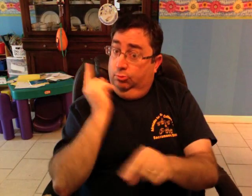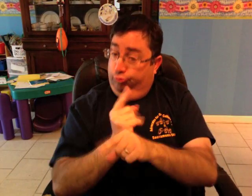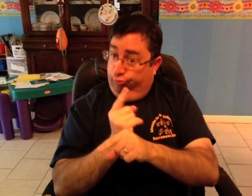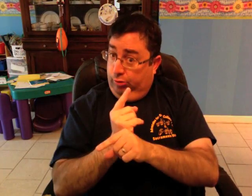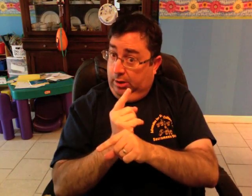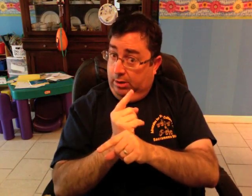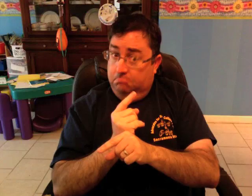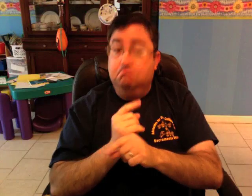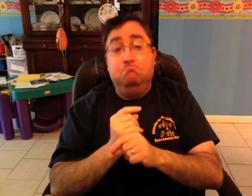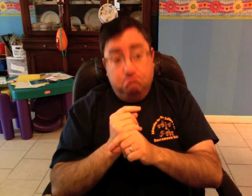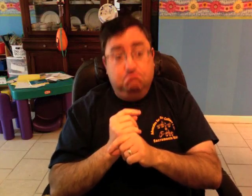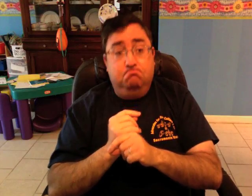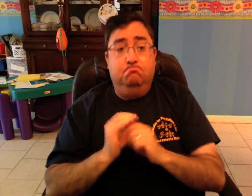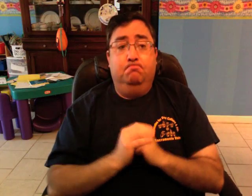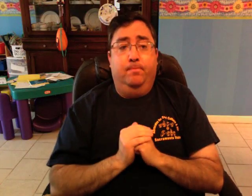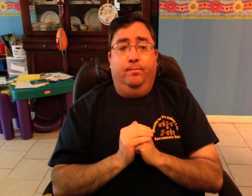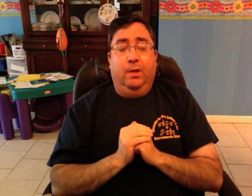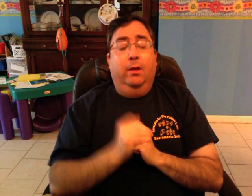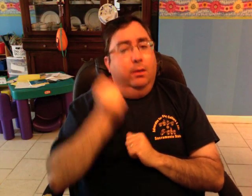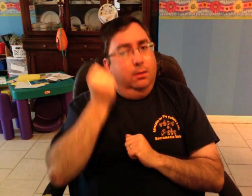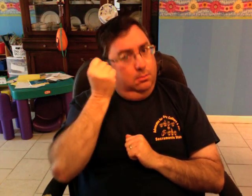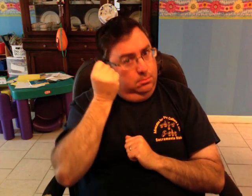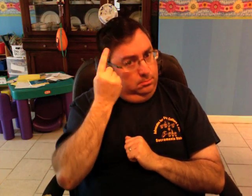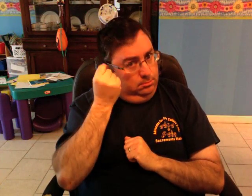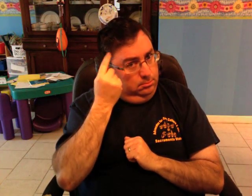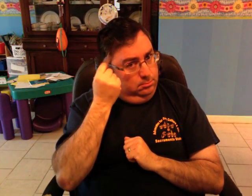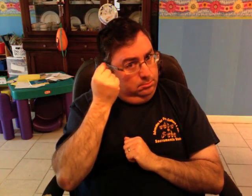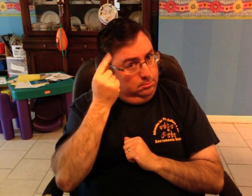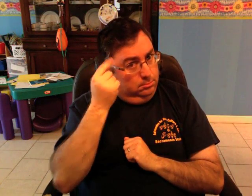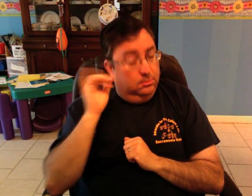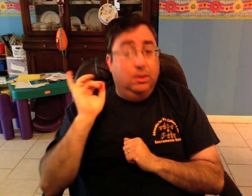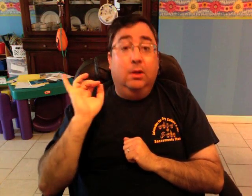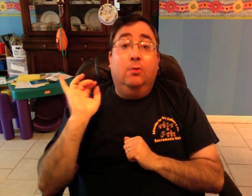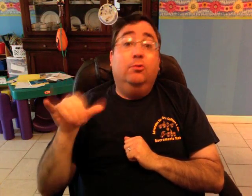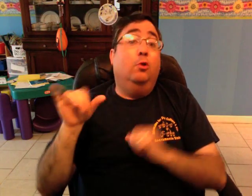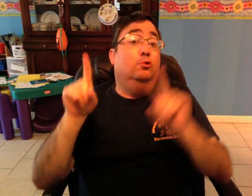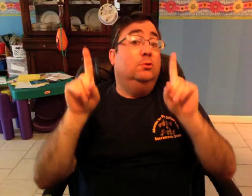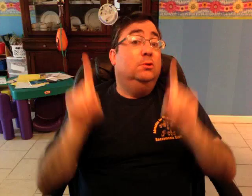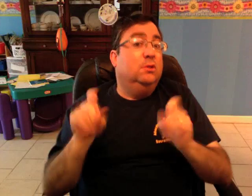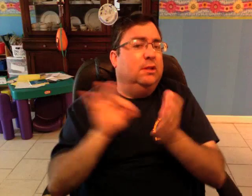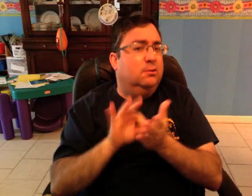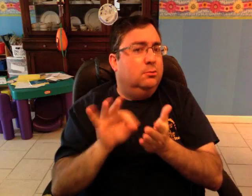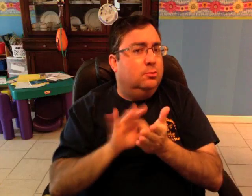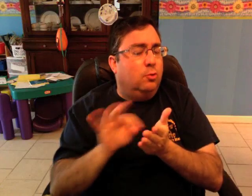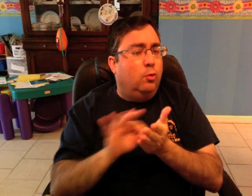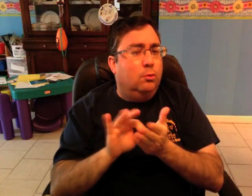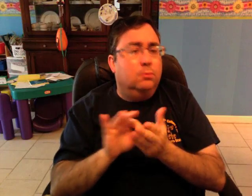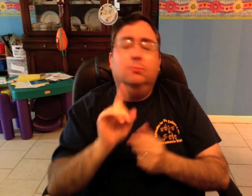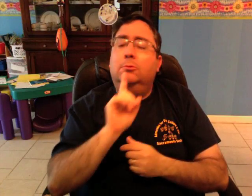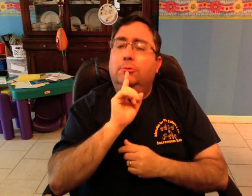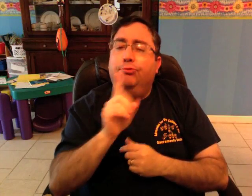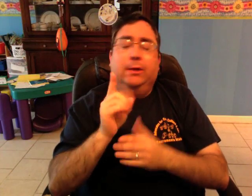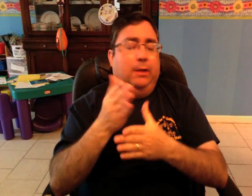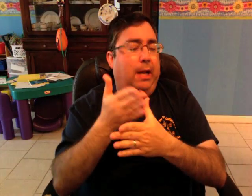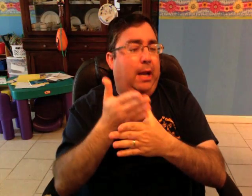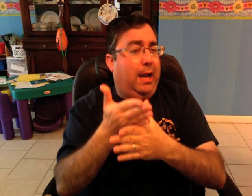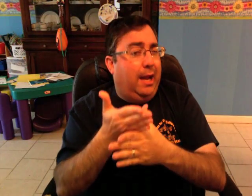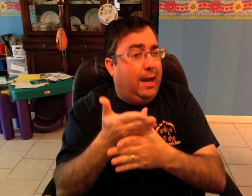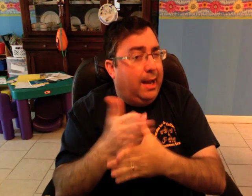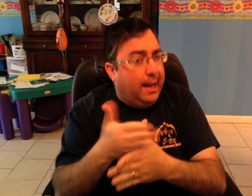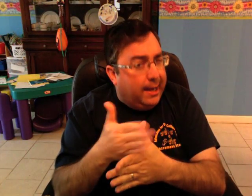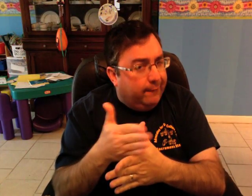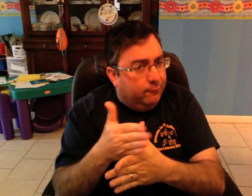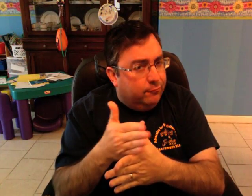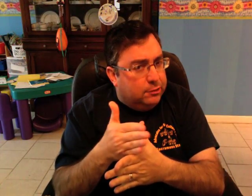It must be understood that those test scores are an AVERAGE